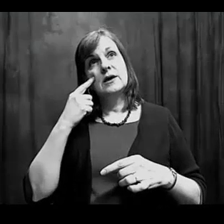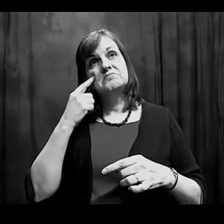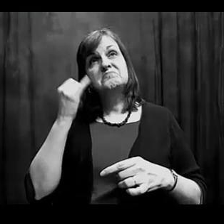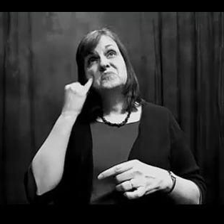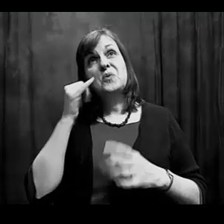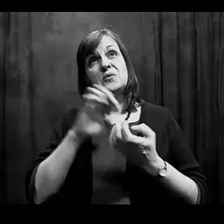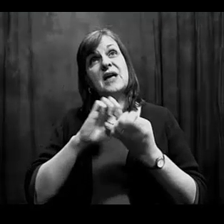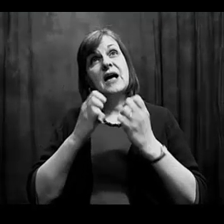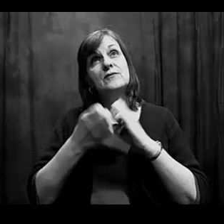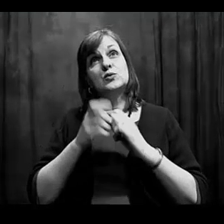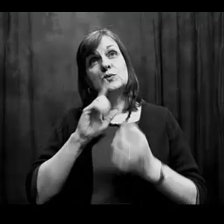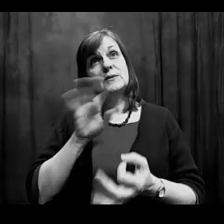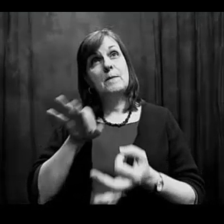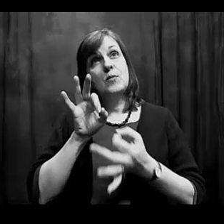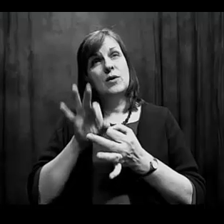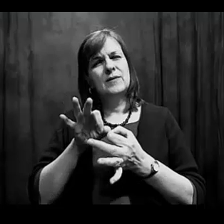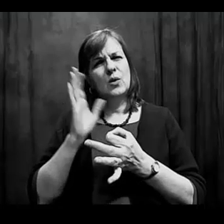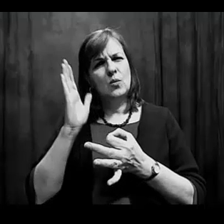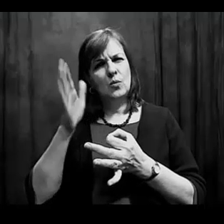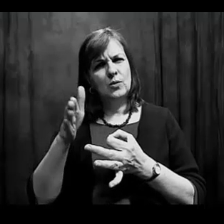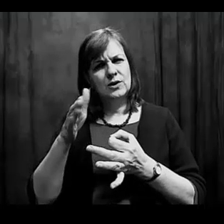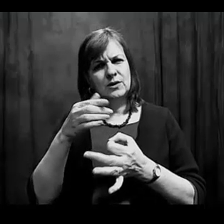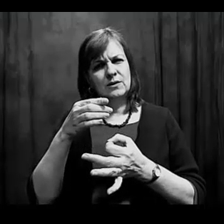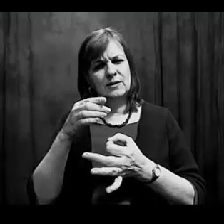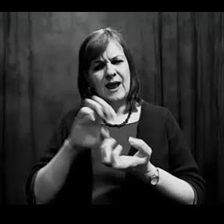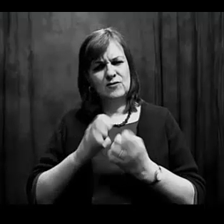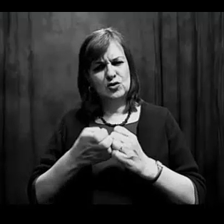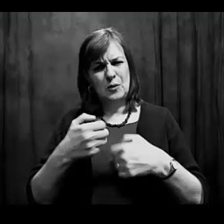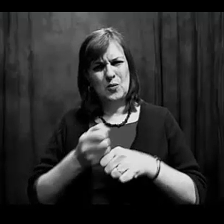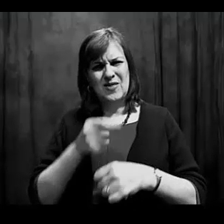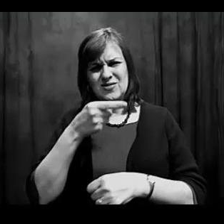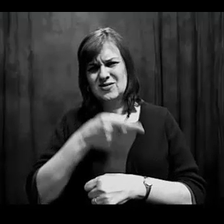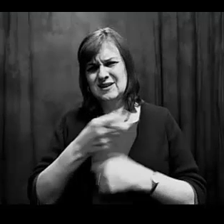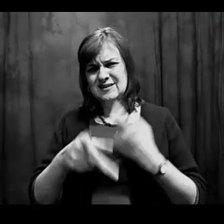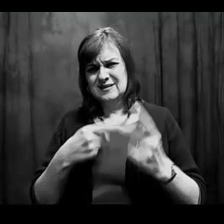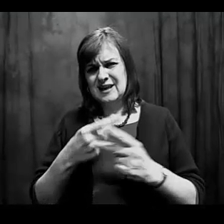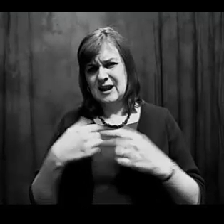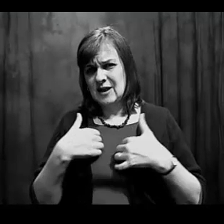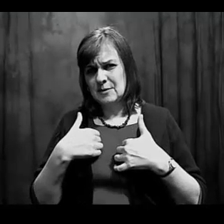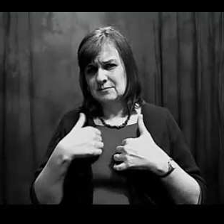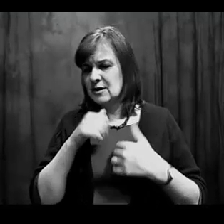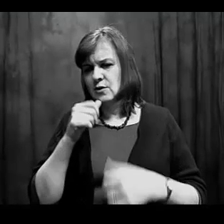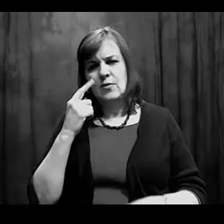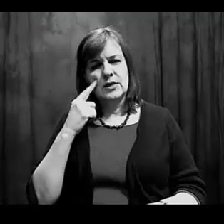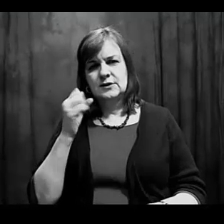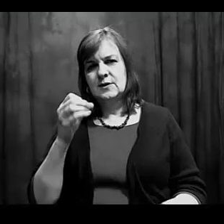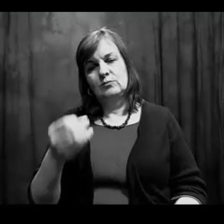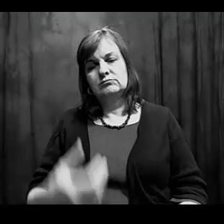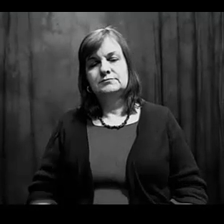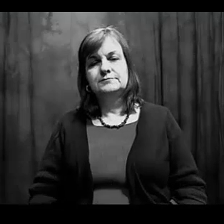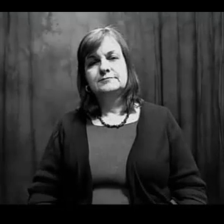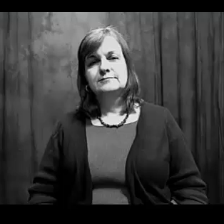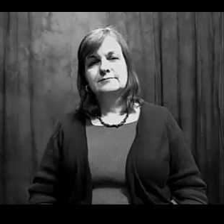out their tail -- so this kind of intermediate guy we will look at more later